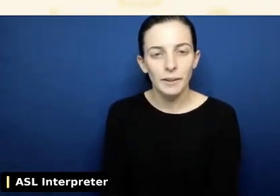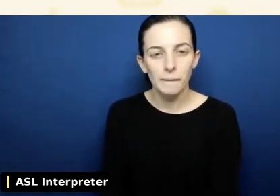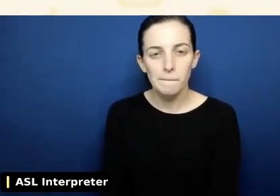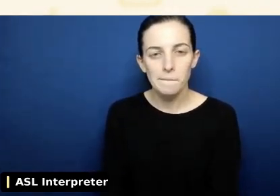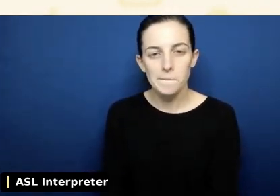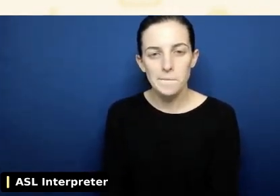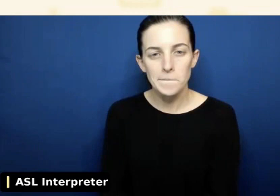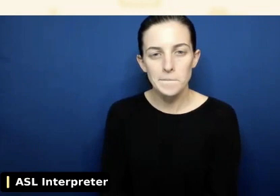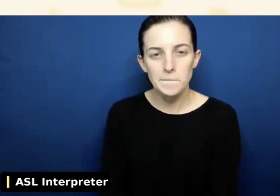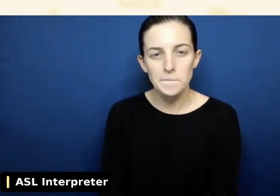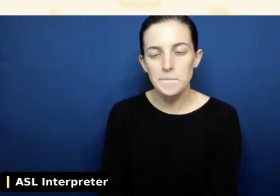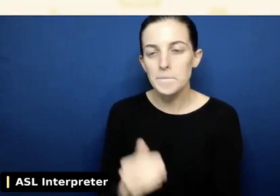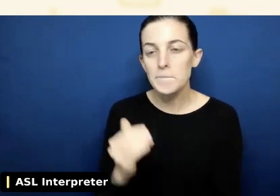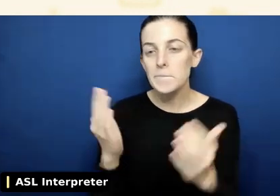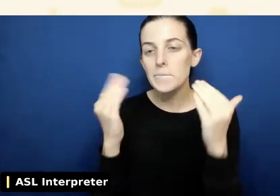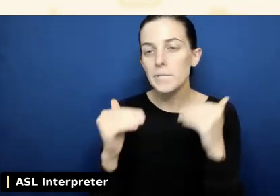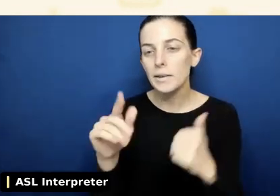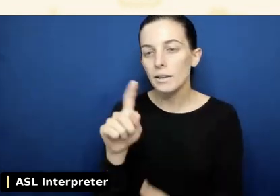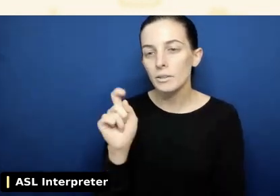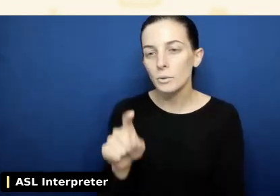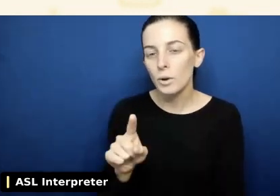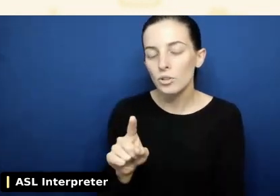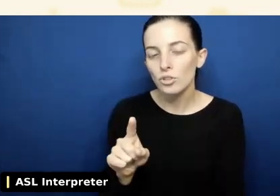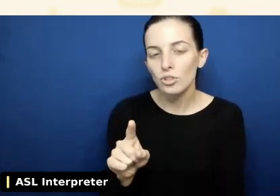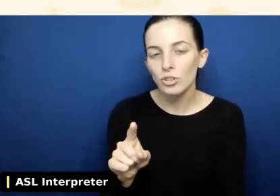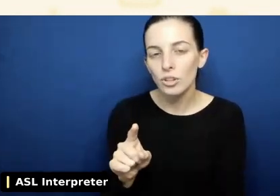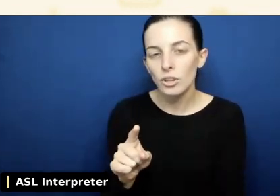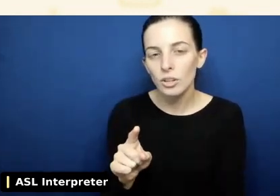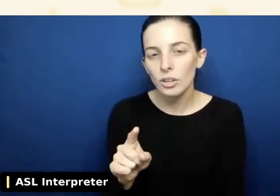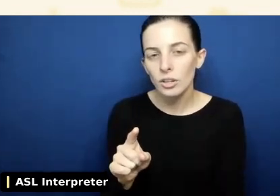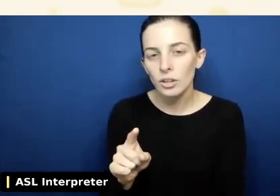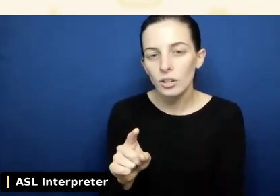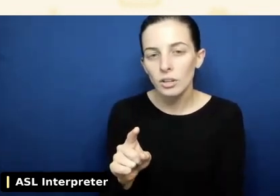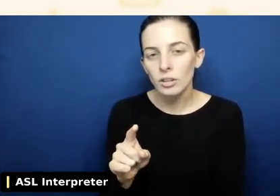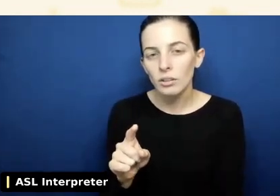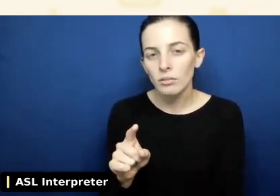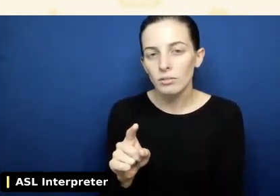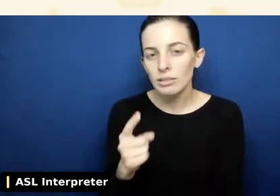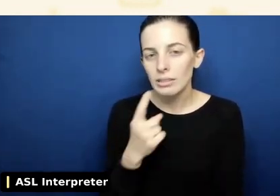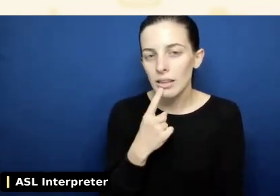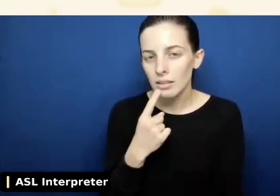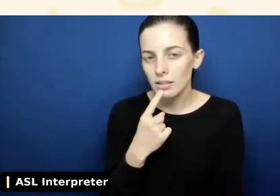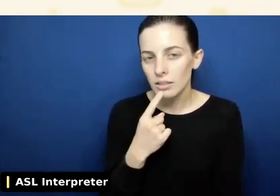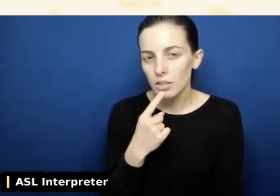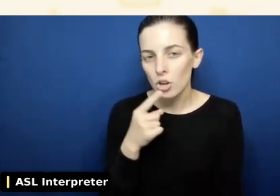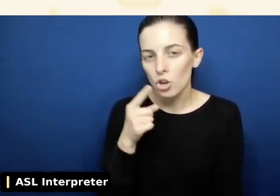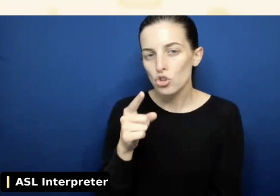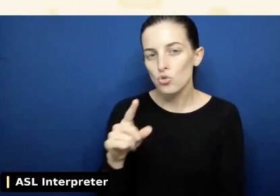Next question was from an Anonymous attendee: You mentioned Long COVID,